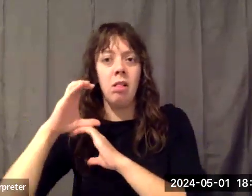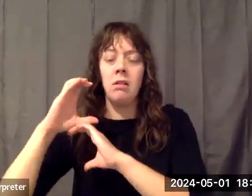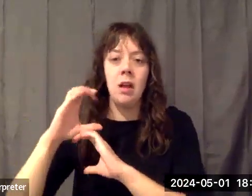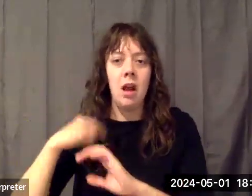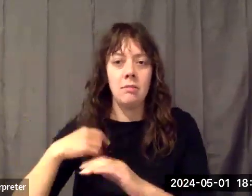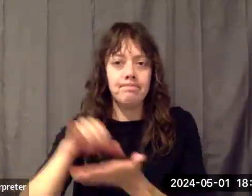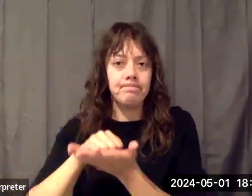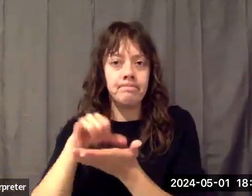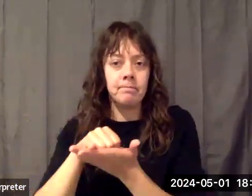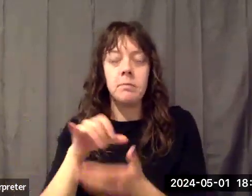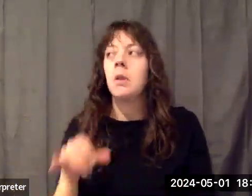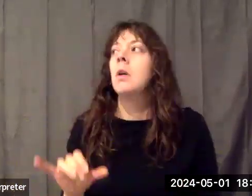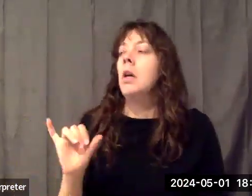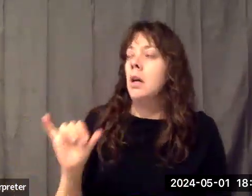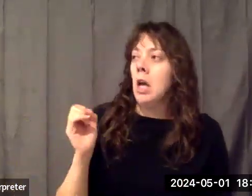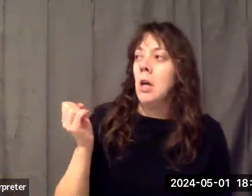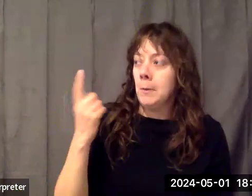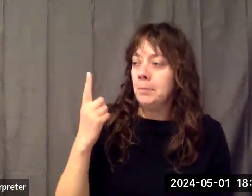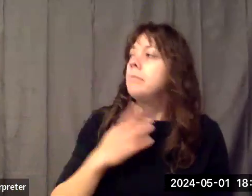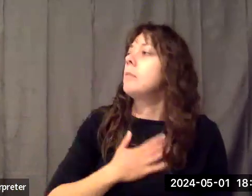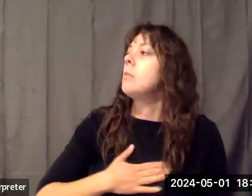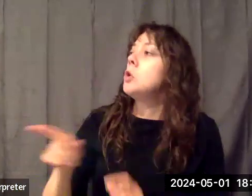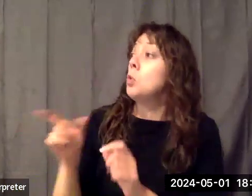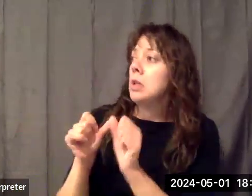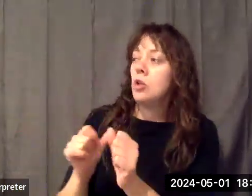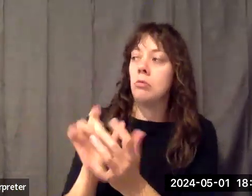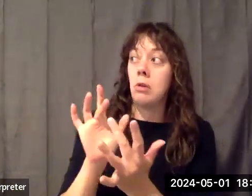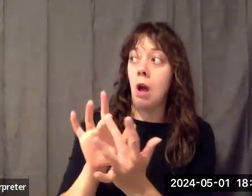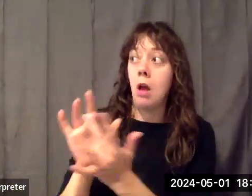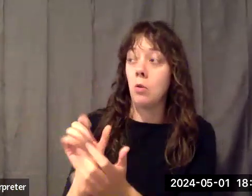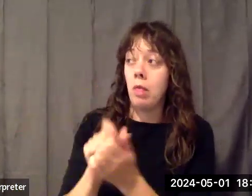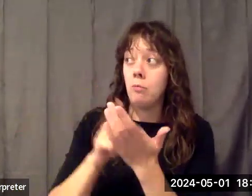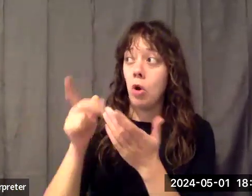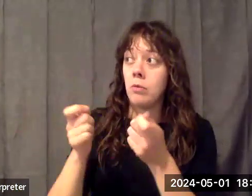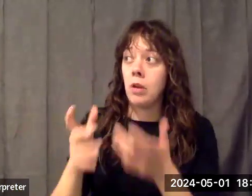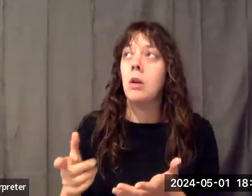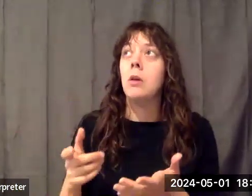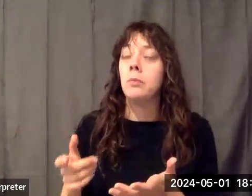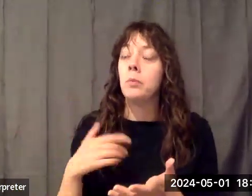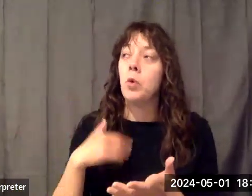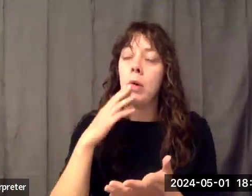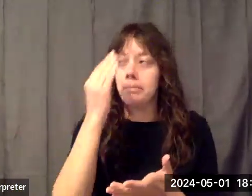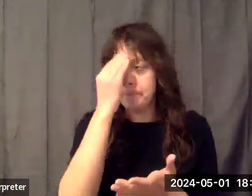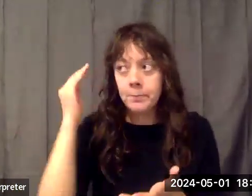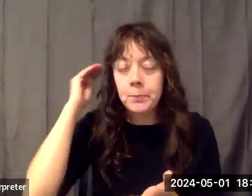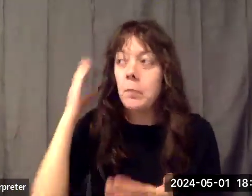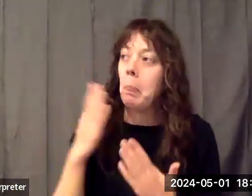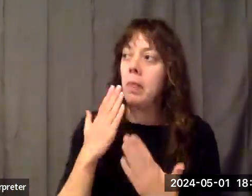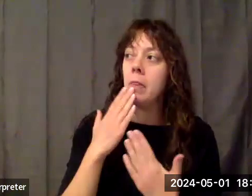as we continue to take this path with rulemaking. So thank you so much for your feedback Eric, and thank you for your service